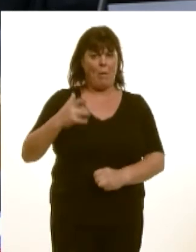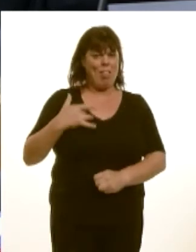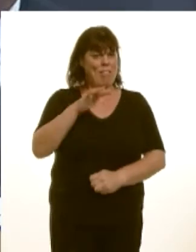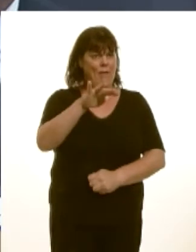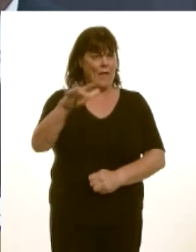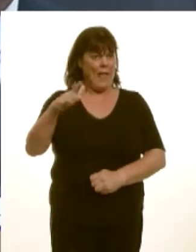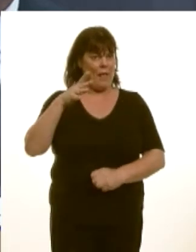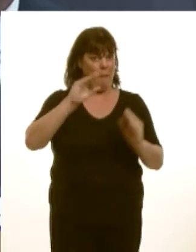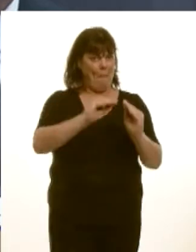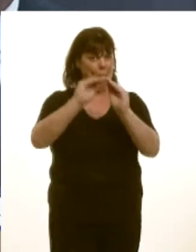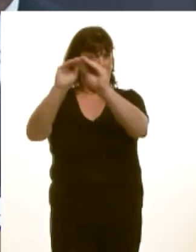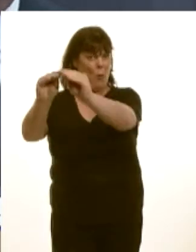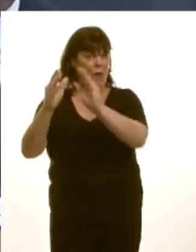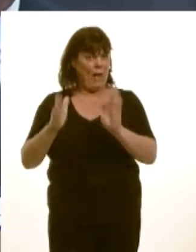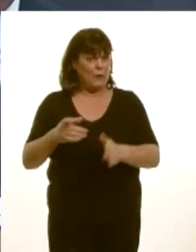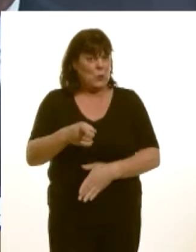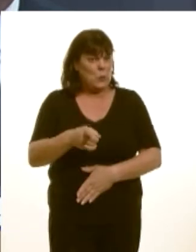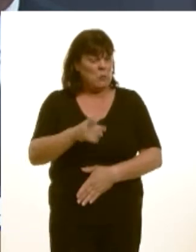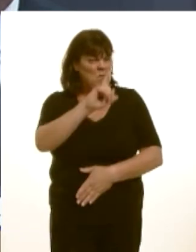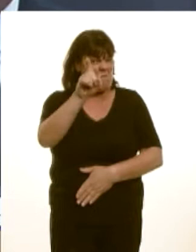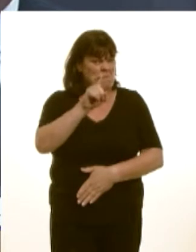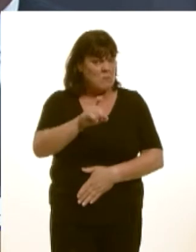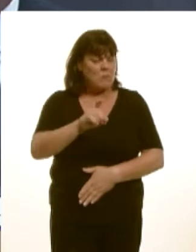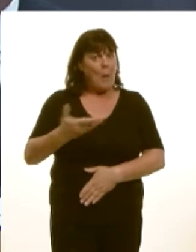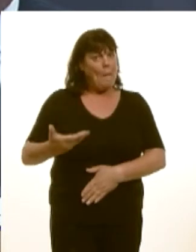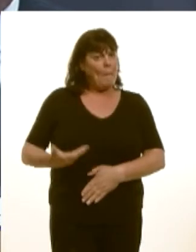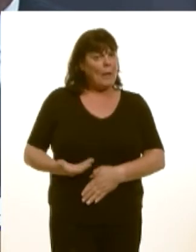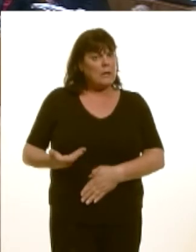to be removed and whether businesses would also have to be removed.